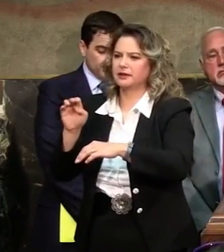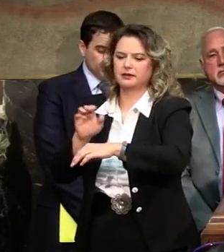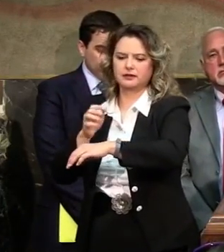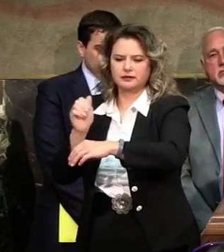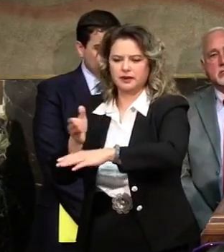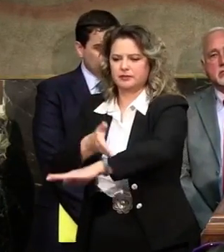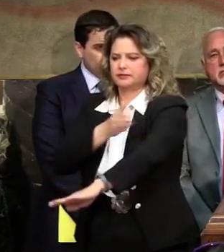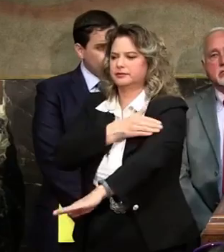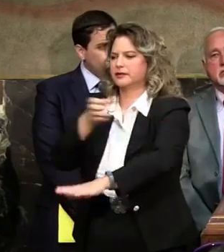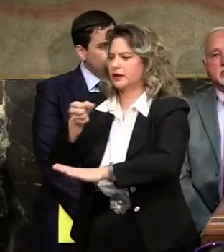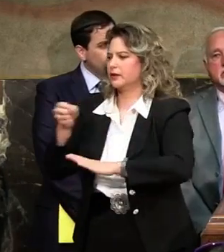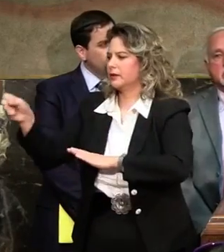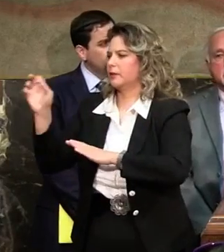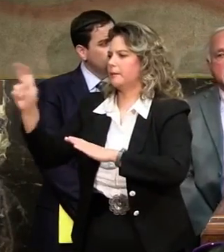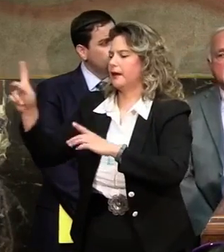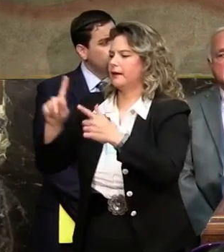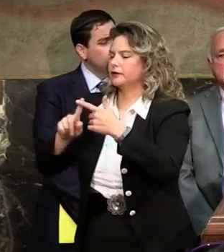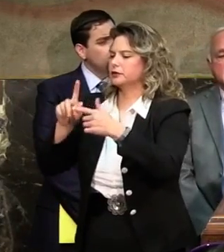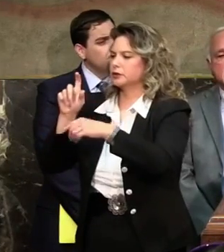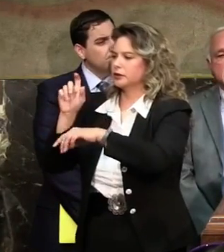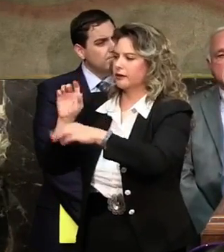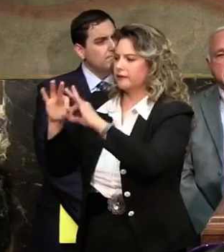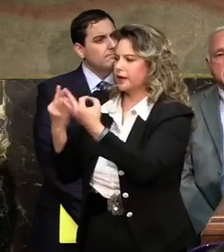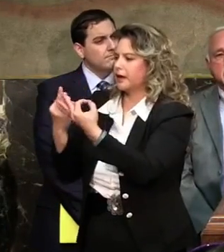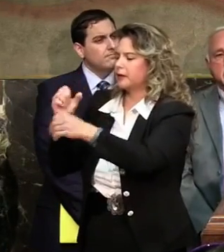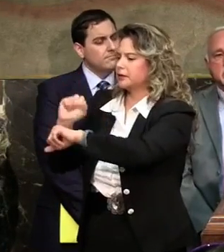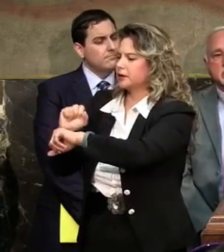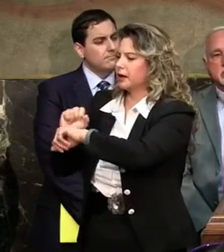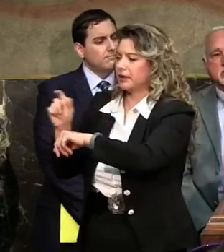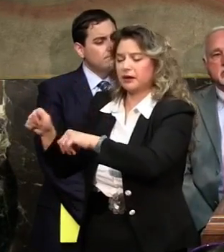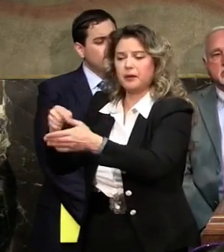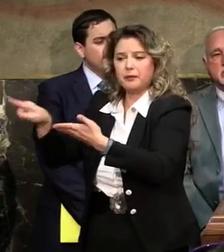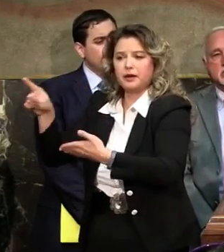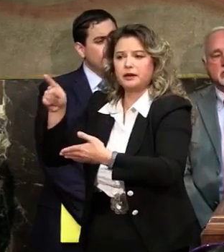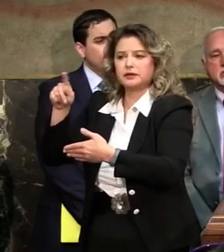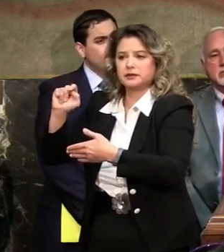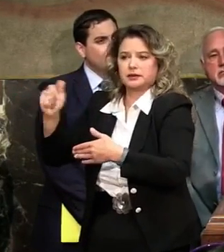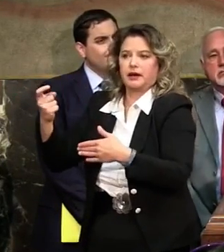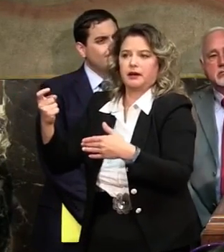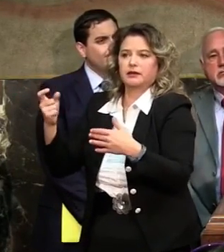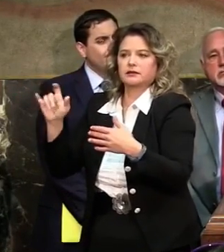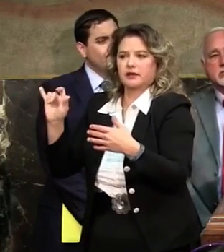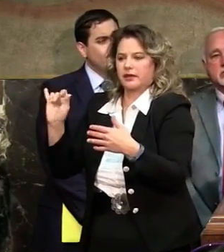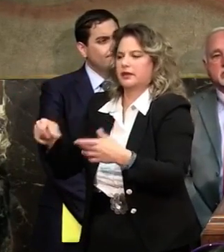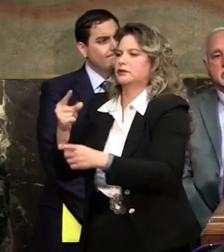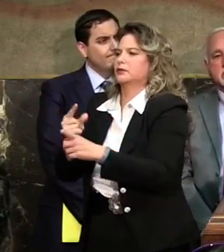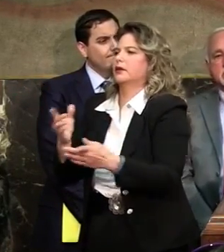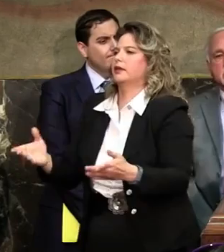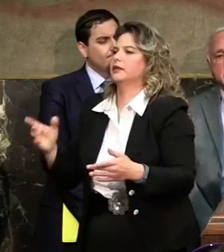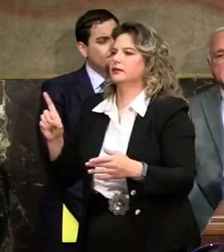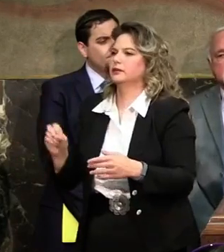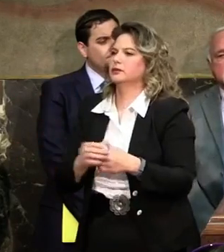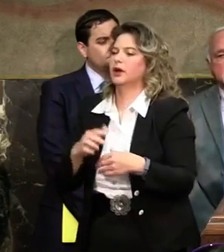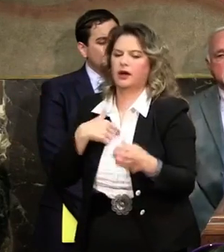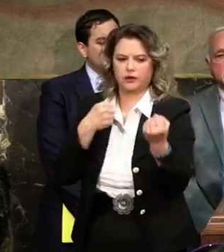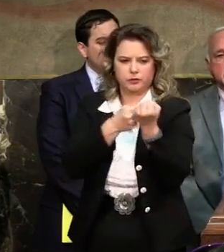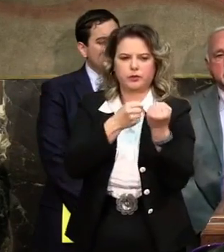families and they can pay taxes and that's the right thing to do so I support the work of this commission which is why I've taken all of the this